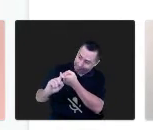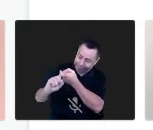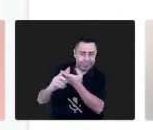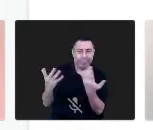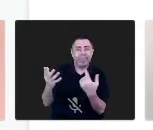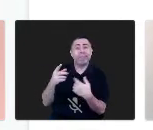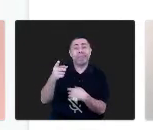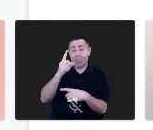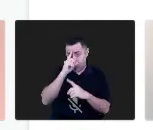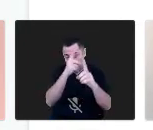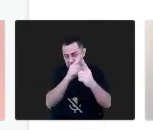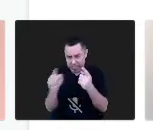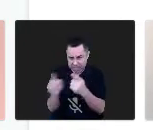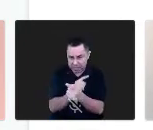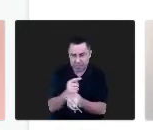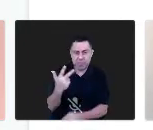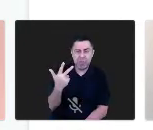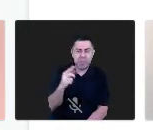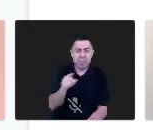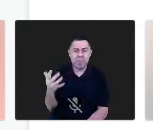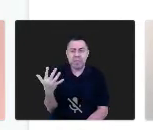can test out these emails right you can send them via twitter you can send them via linkedin you